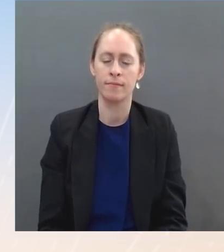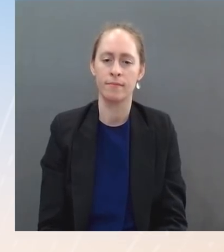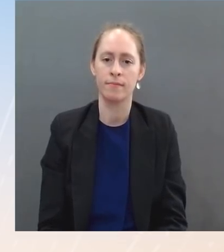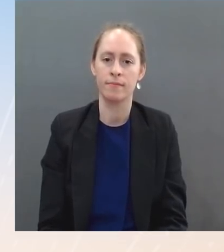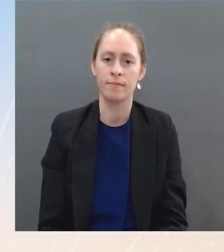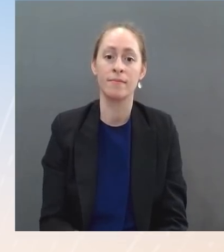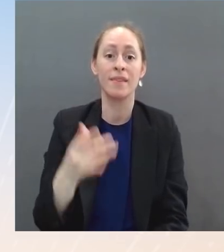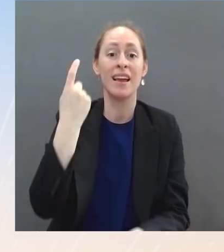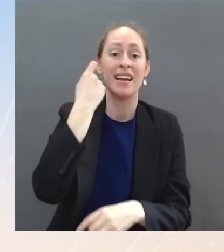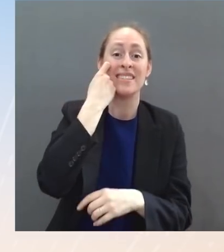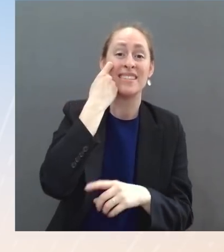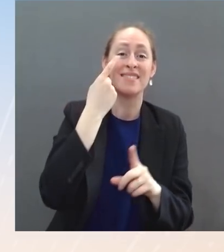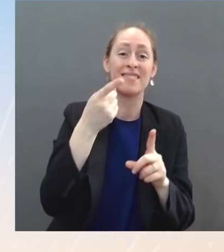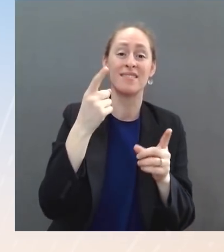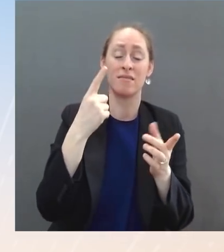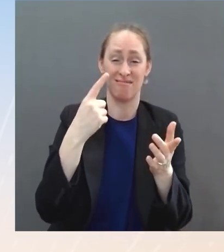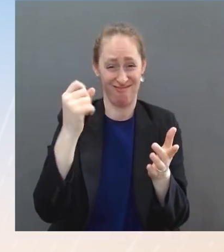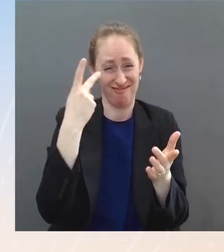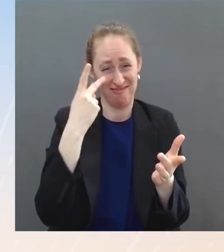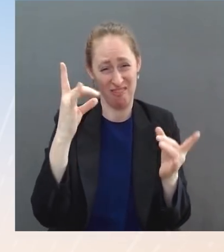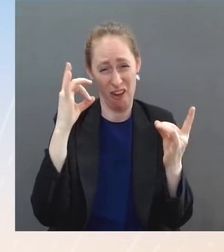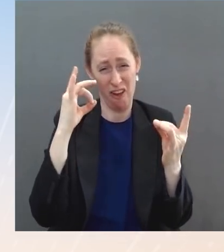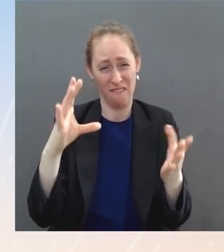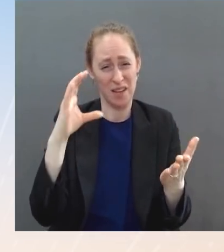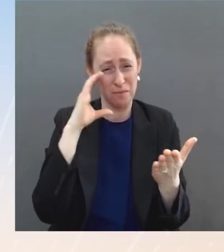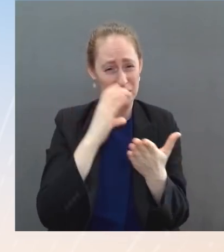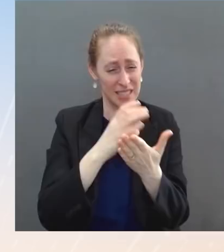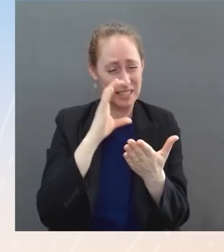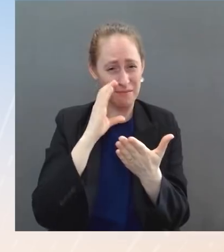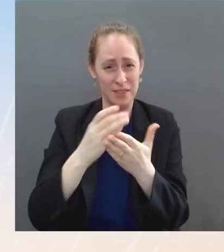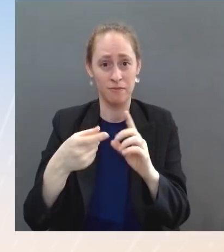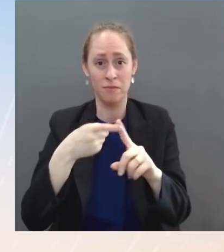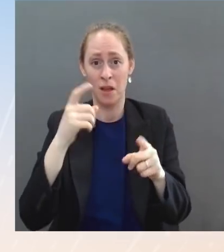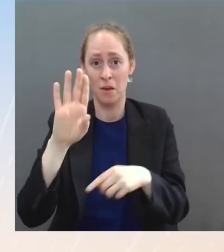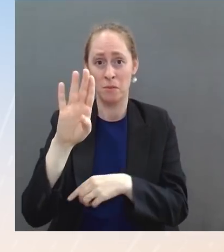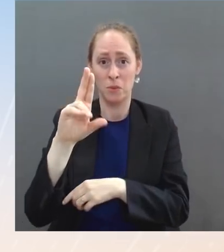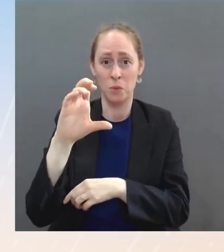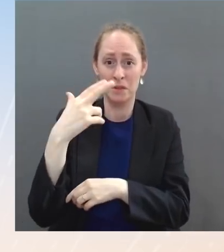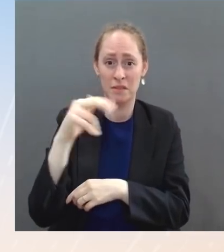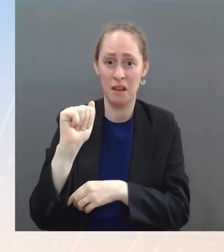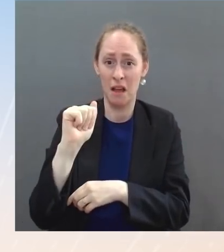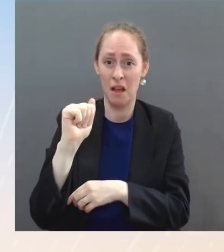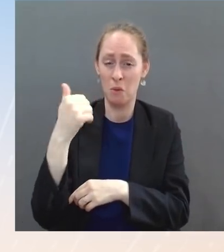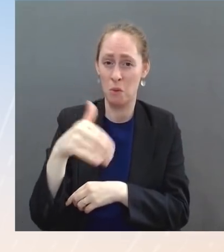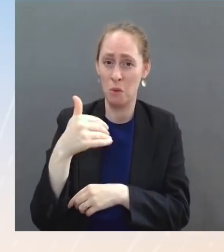from Bucha around the wor- -- you know, now around the world, thanks to all of your broadcasts and many global broadcasters --